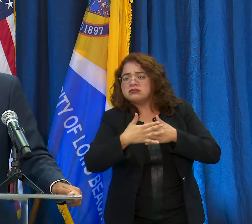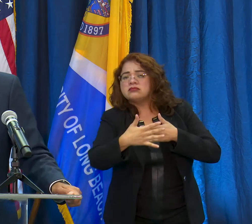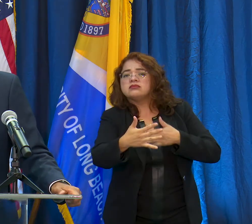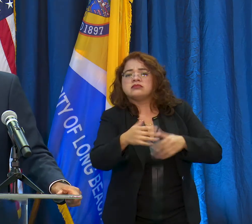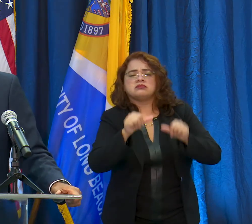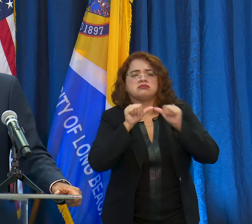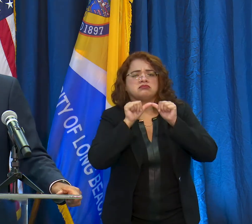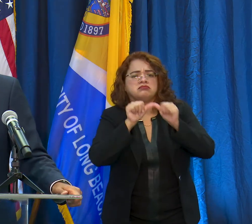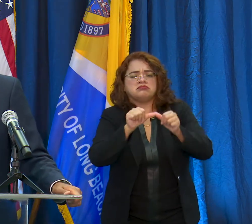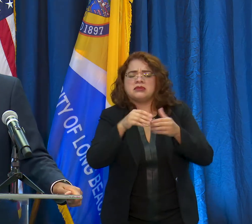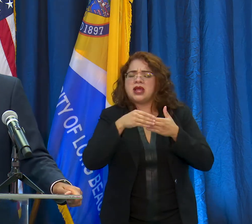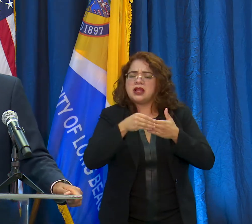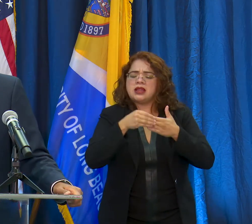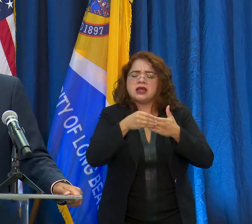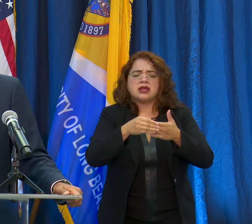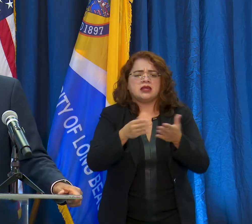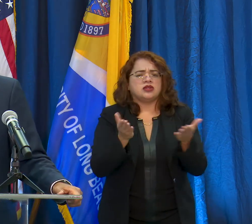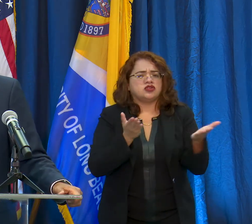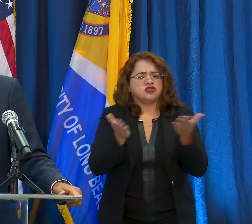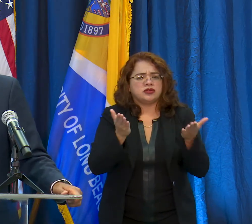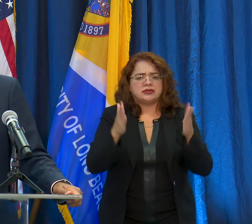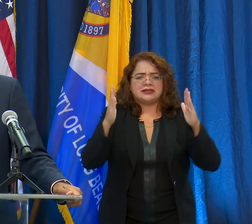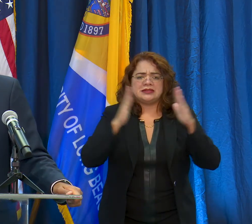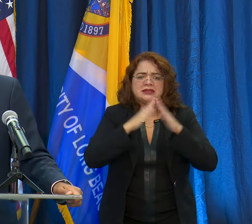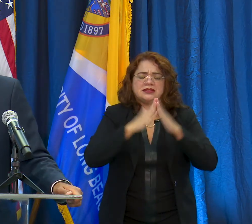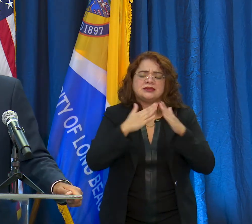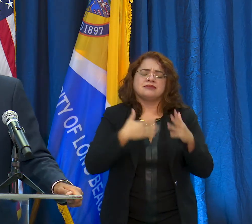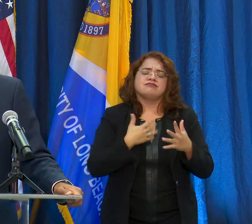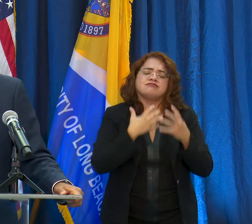to lead the City and I will also continue to care for my family